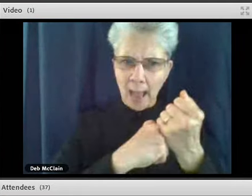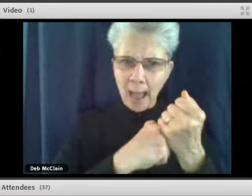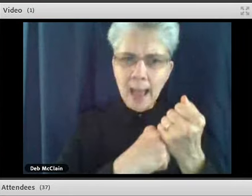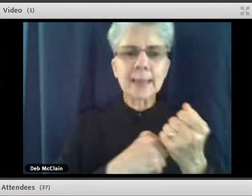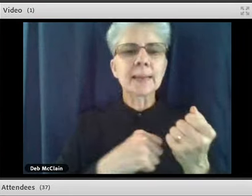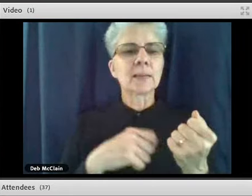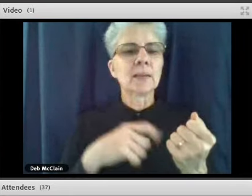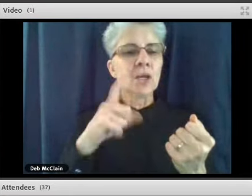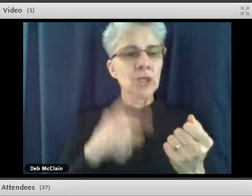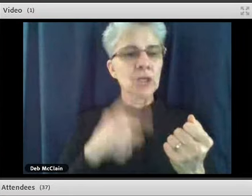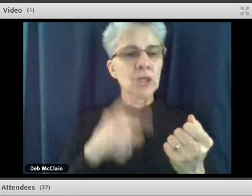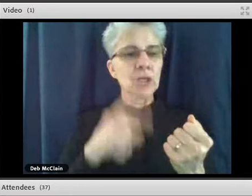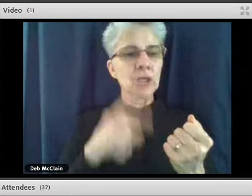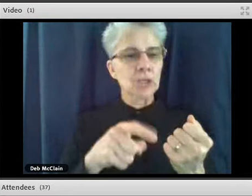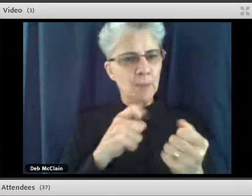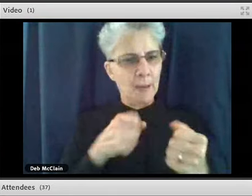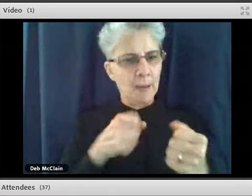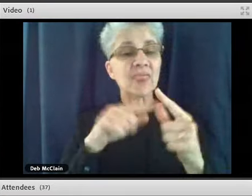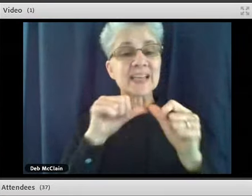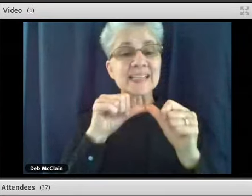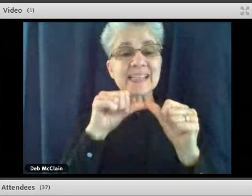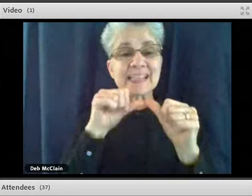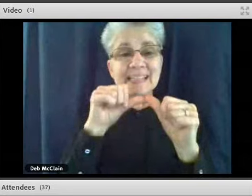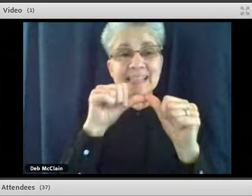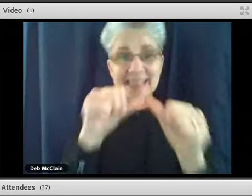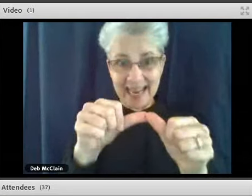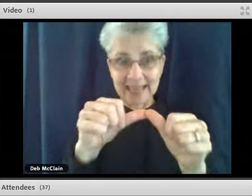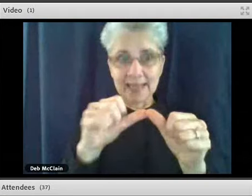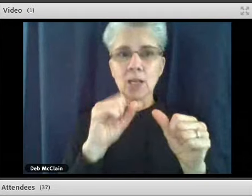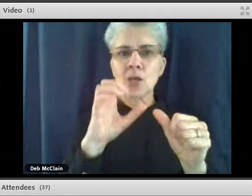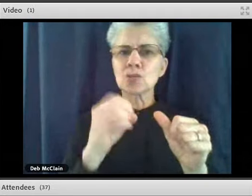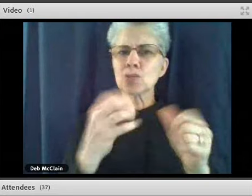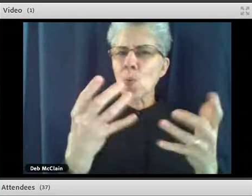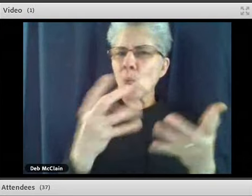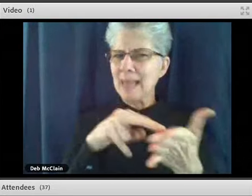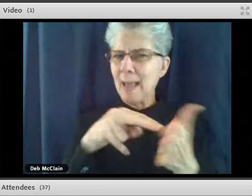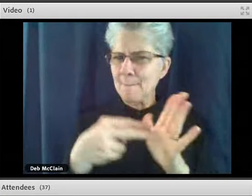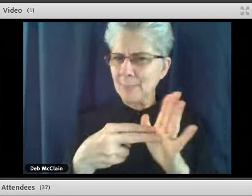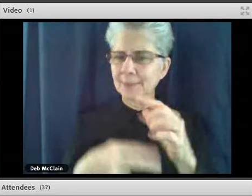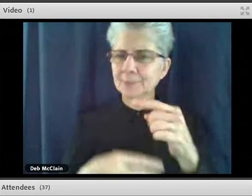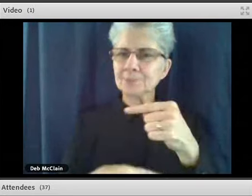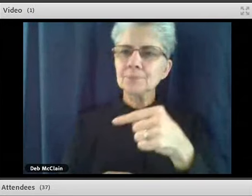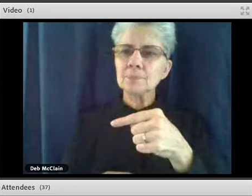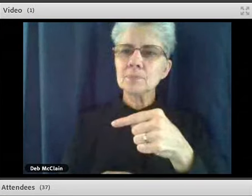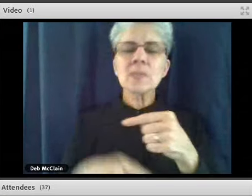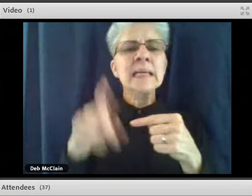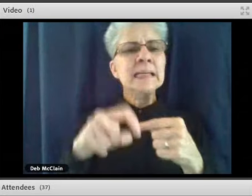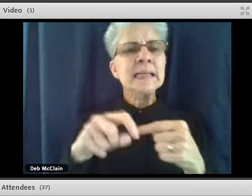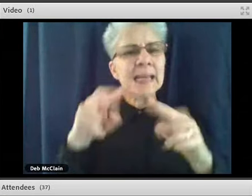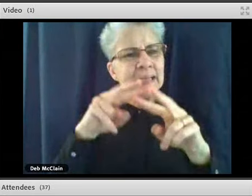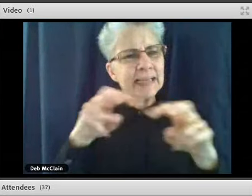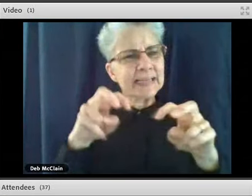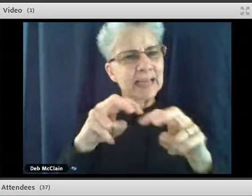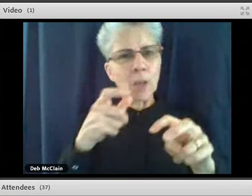You need to get buy-in. Of course, need to move to implementation. And then, you need to sustain it. So, what does that mean? So, a needs assessment.